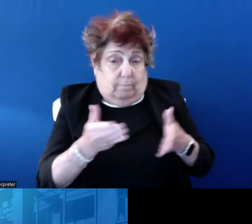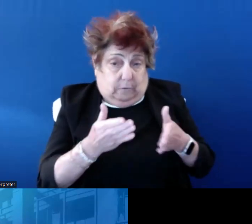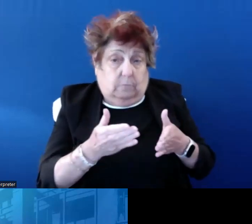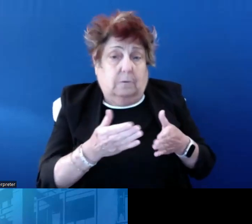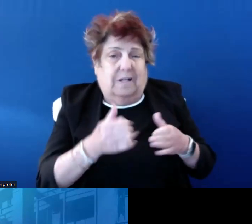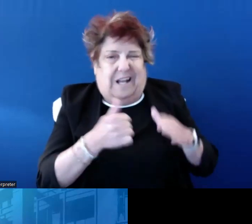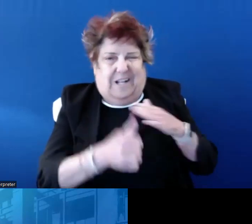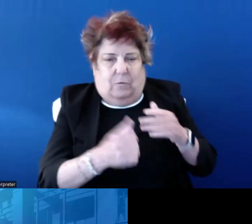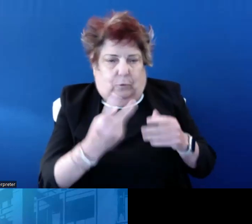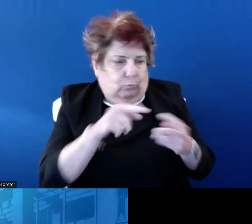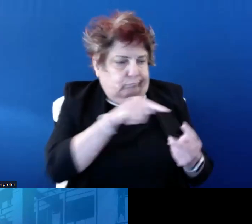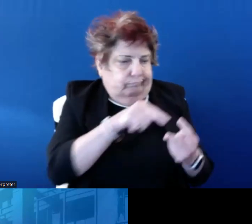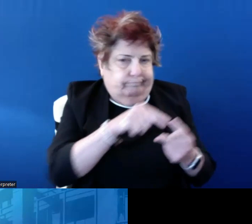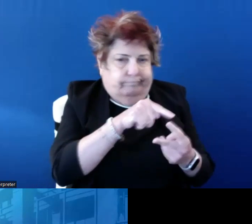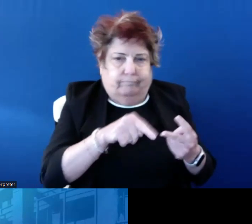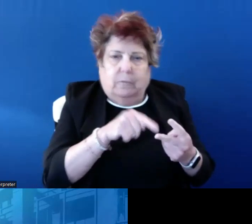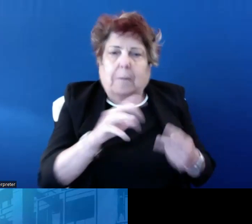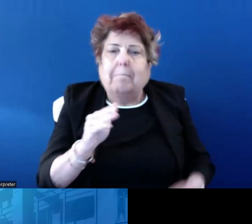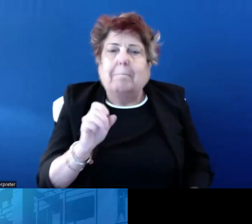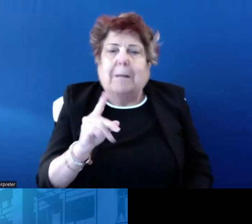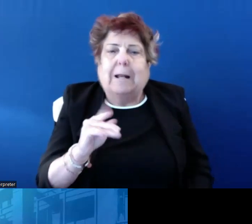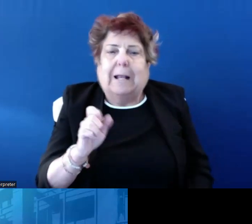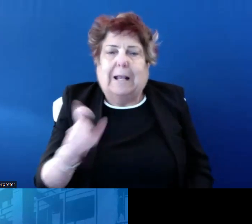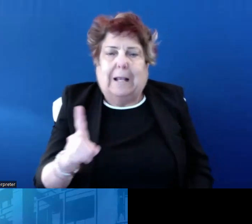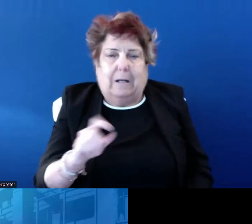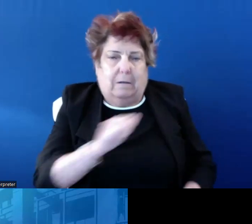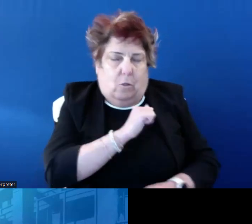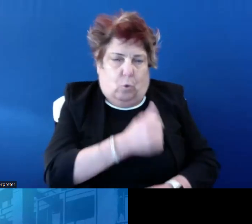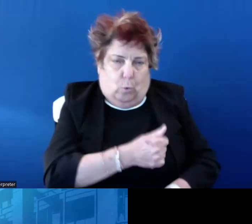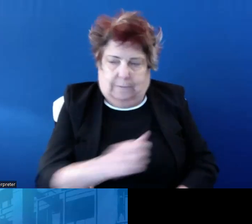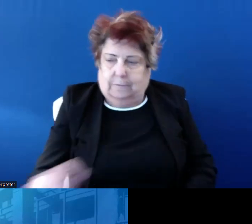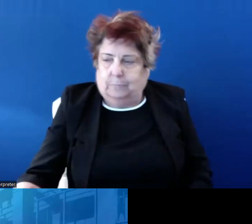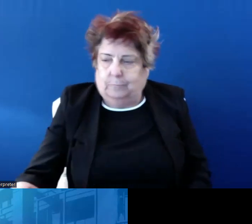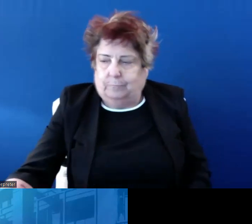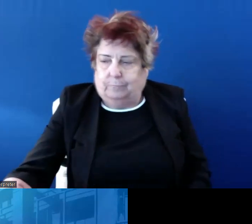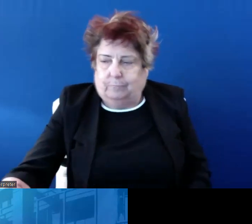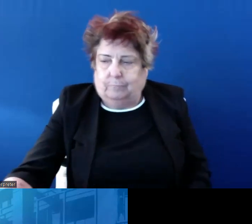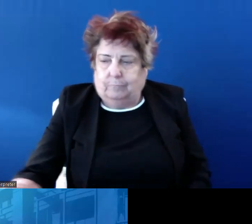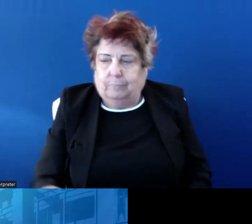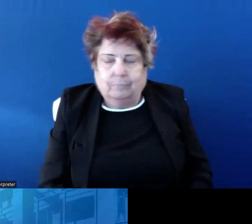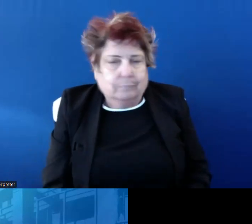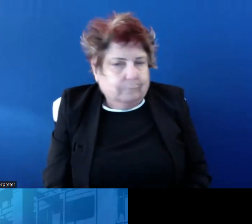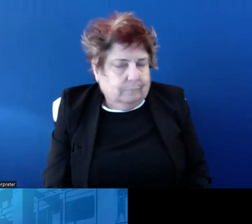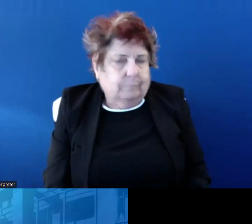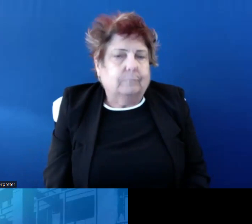different Medicaid authorities. RYAN ELZA: Thank you, Martha. Yep. RYAN ELZA: Can you